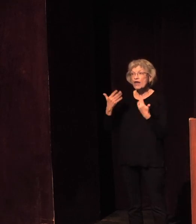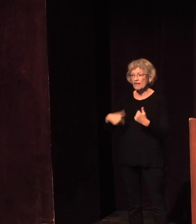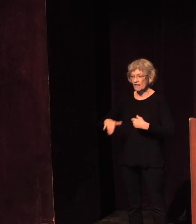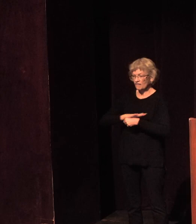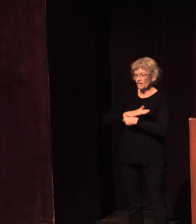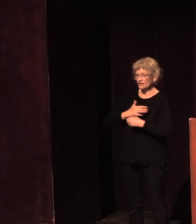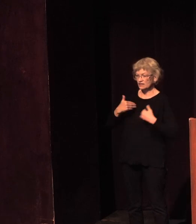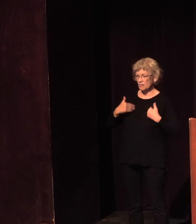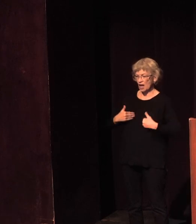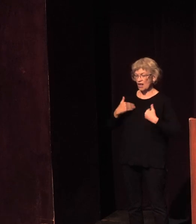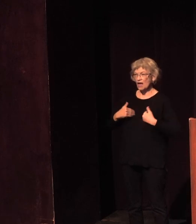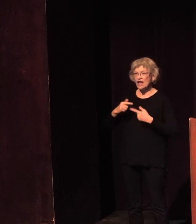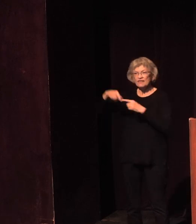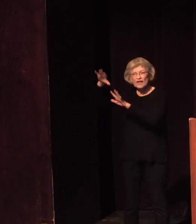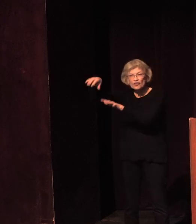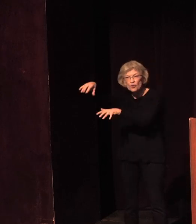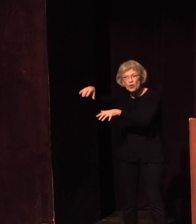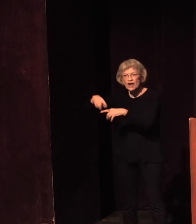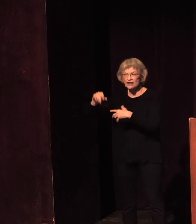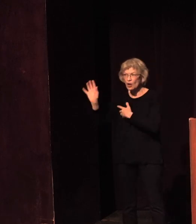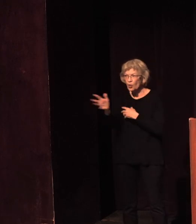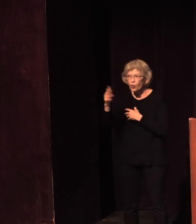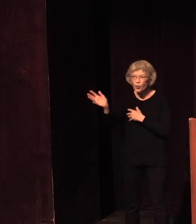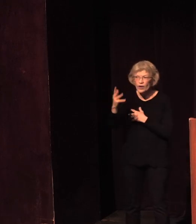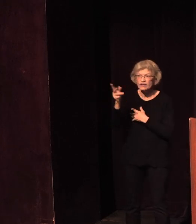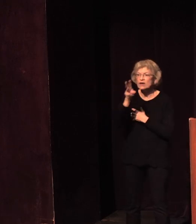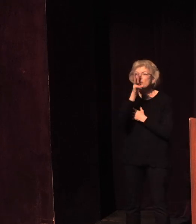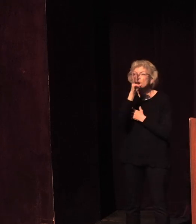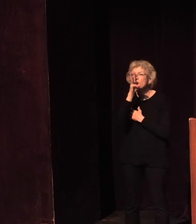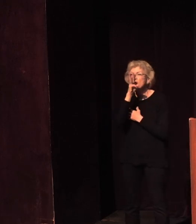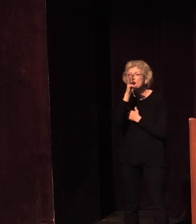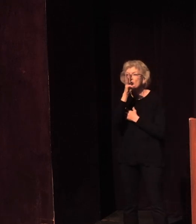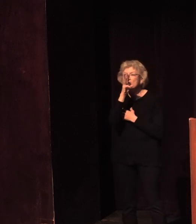this area is in my veins, that the breath of the air here is the breath